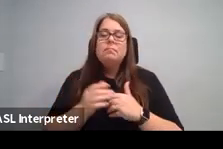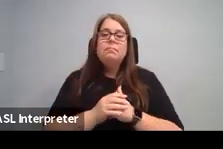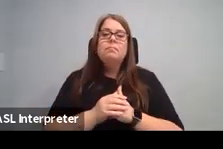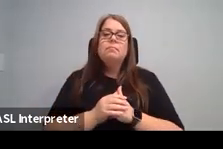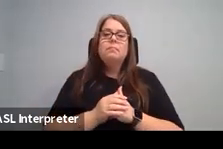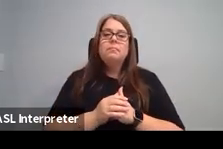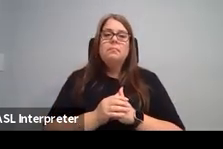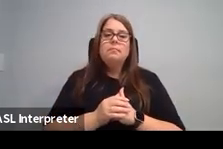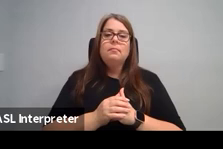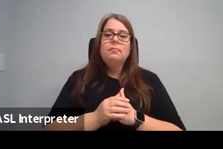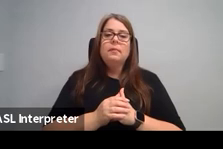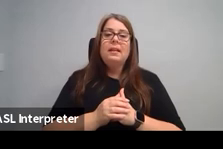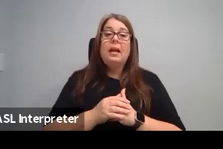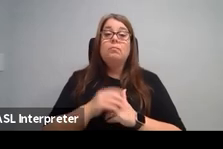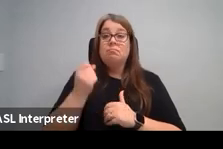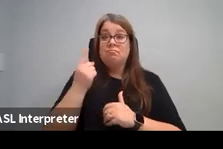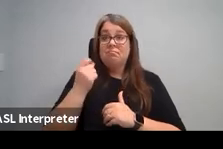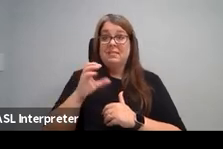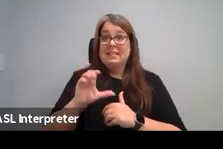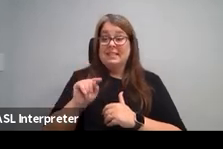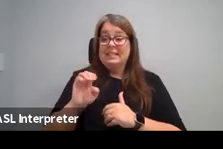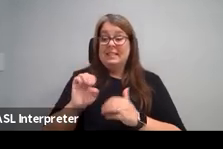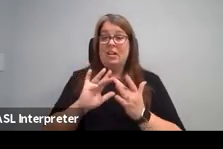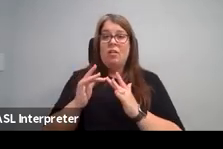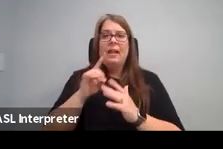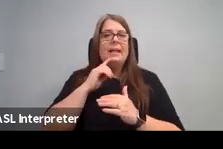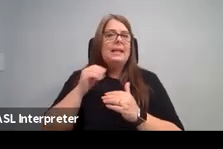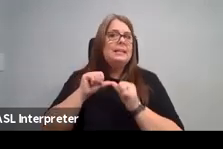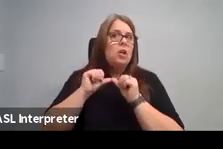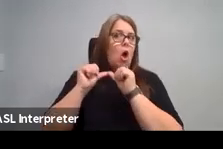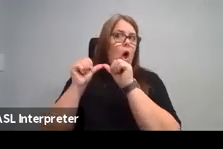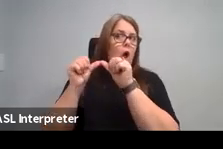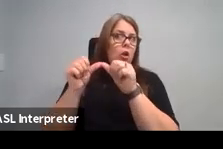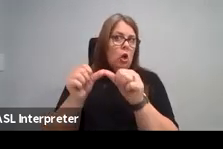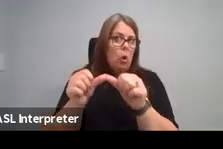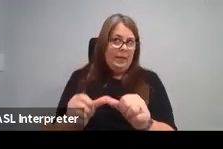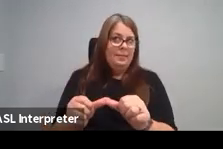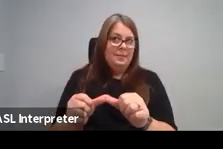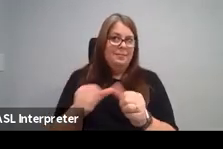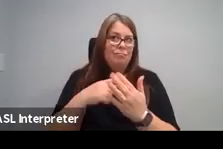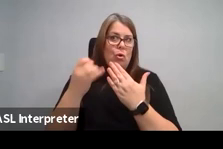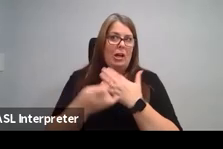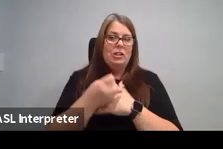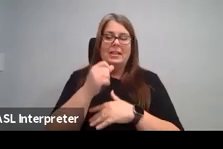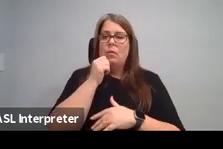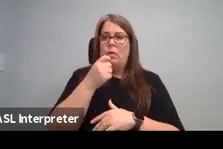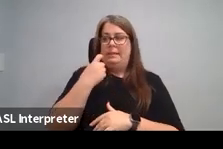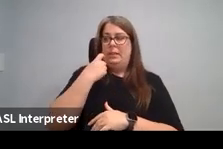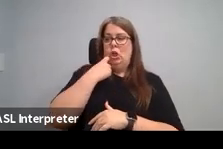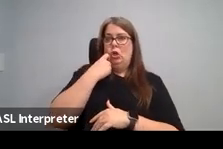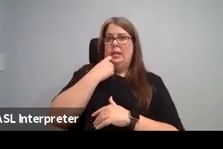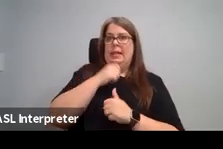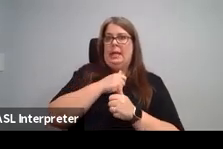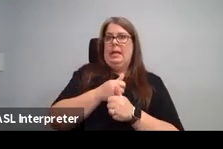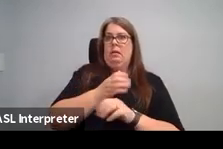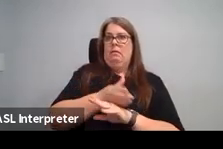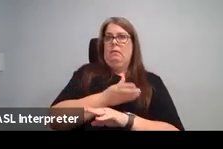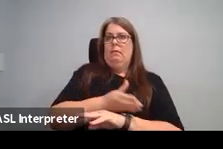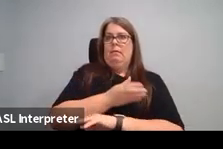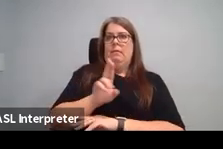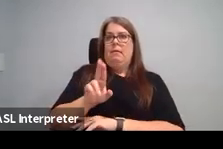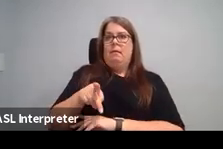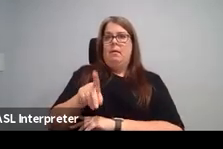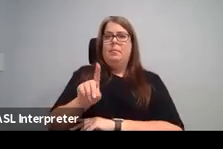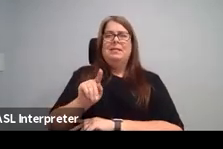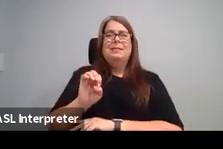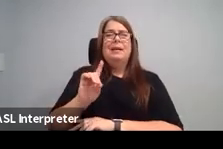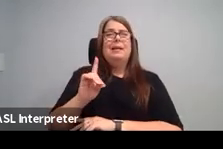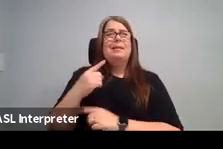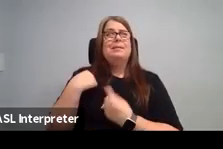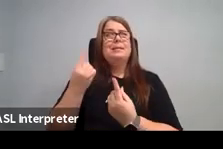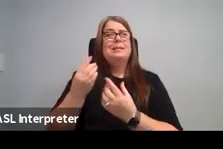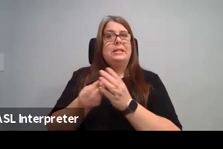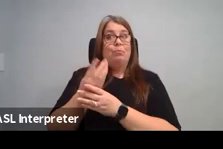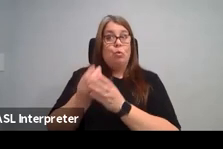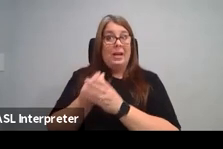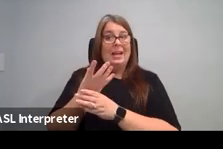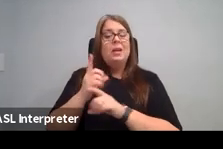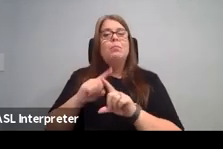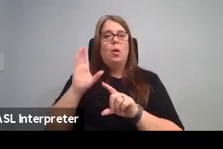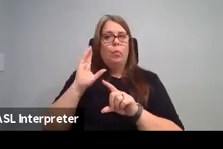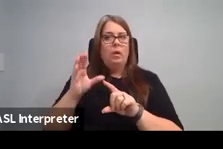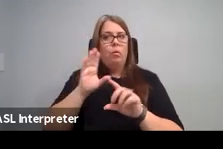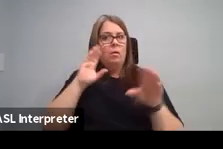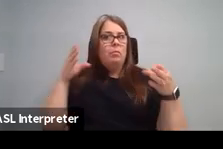Allison Frenzel : This is an ongoing project it's it's not currently been updated for, I think, the distance learning collections haven't been updated and I think since the spring, but will be will be working with that in the future.